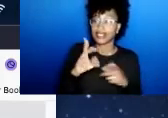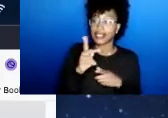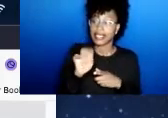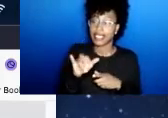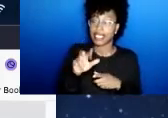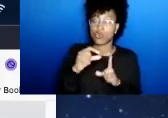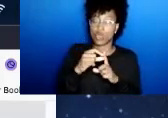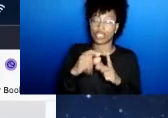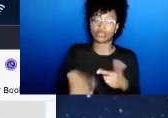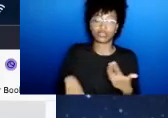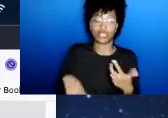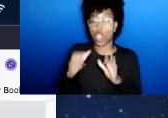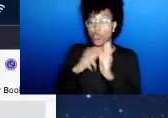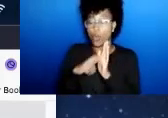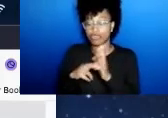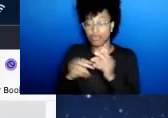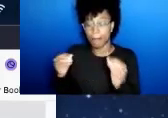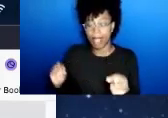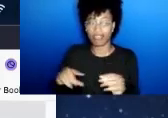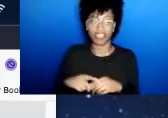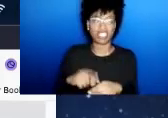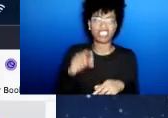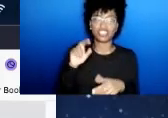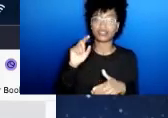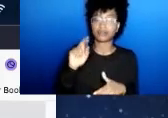methods. 06:32:44 You just use the drop down filter,